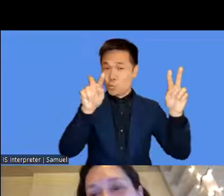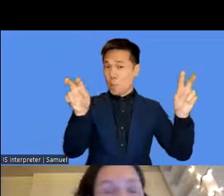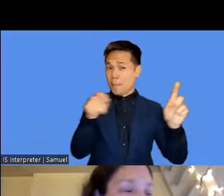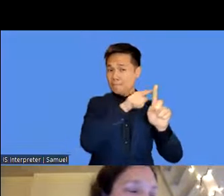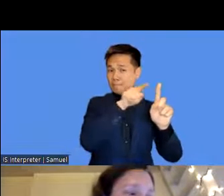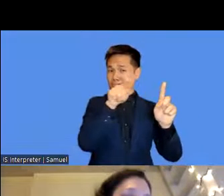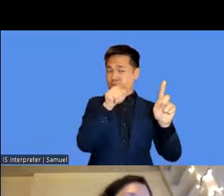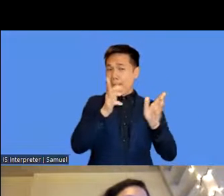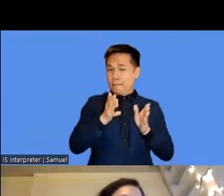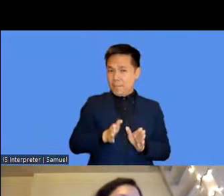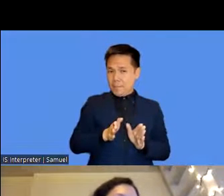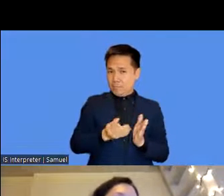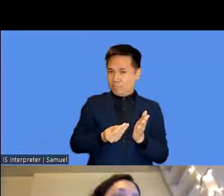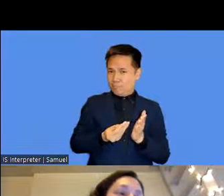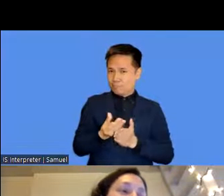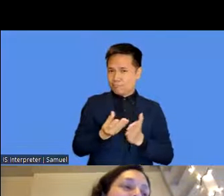with disabilities.